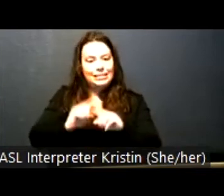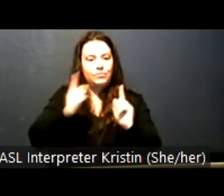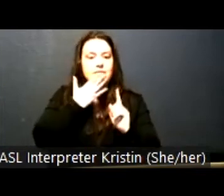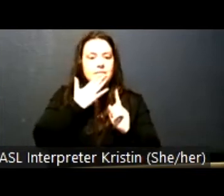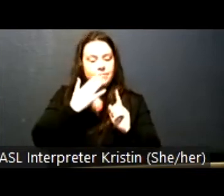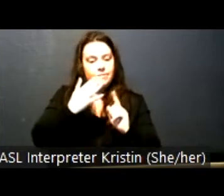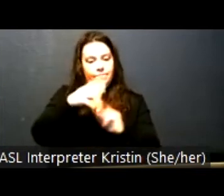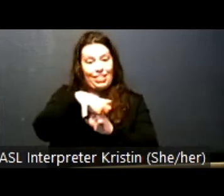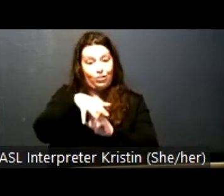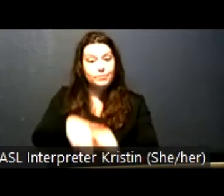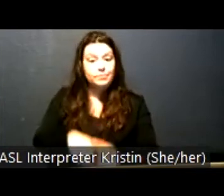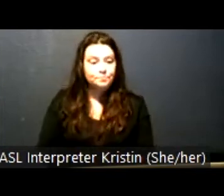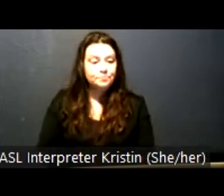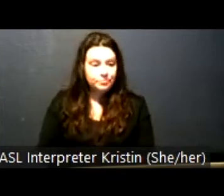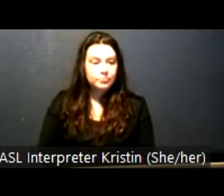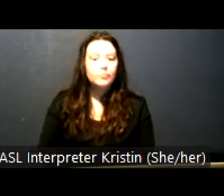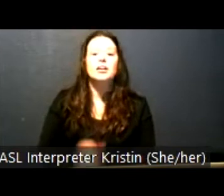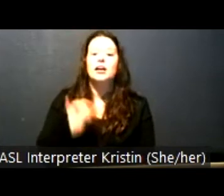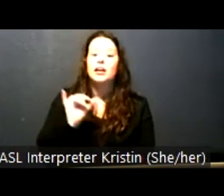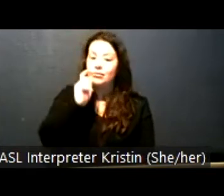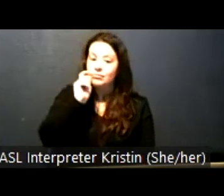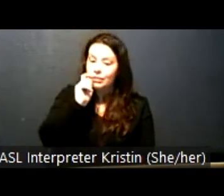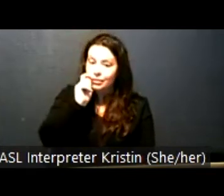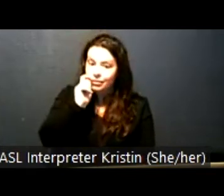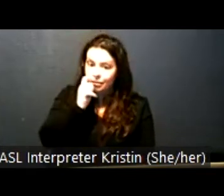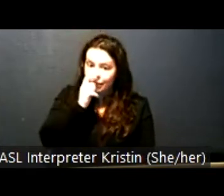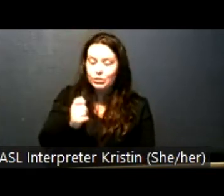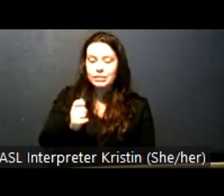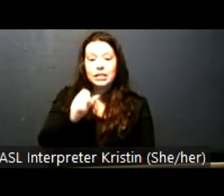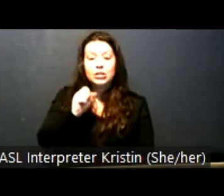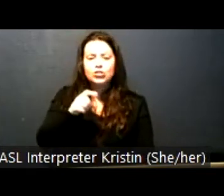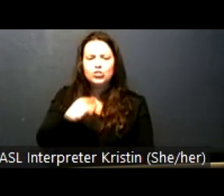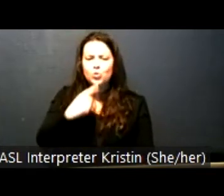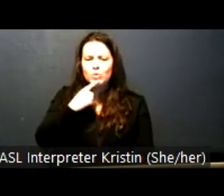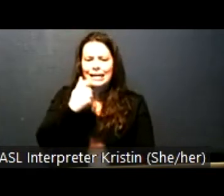of these tags that are helping you with this data so that we can see these maps and all these routes.